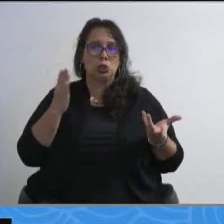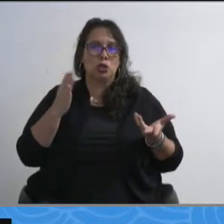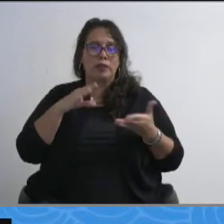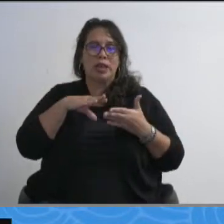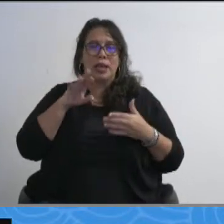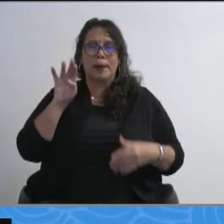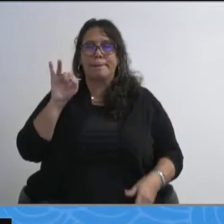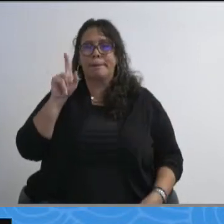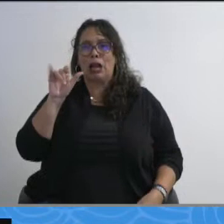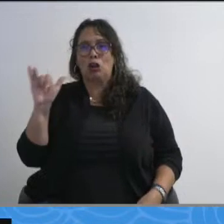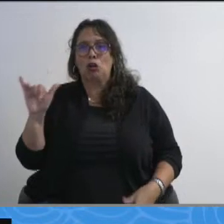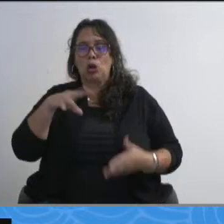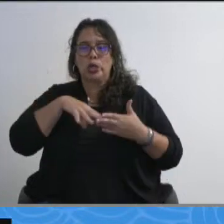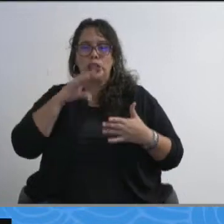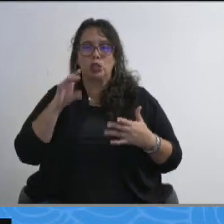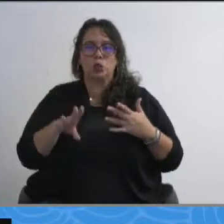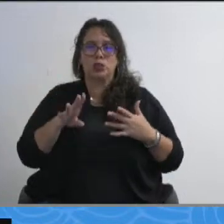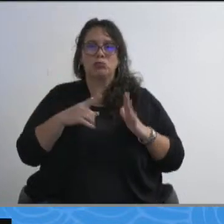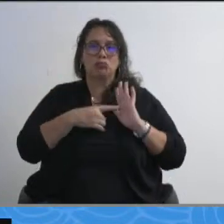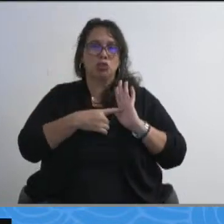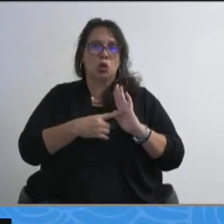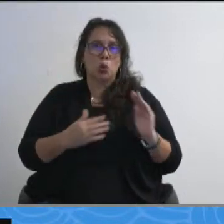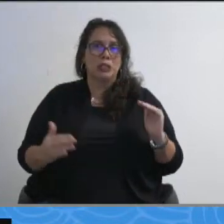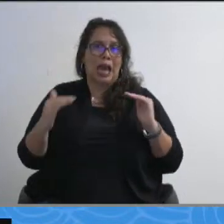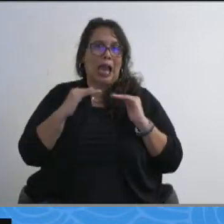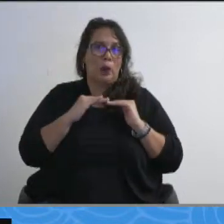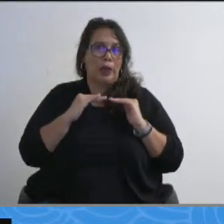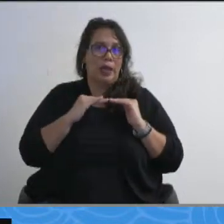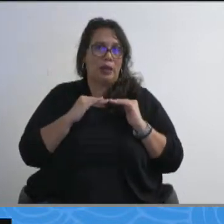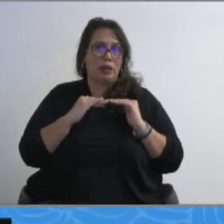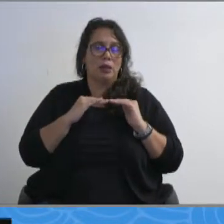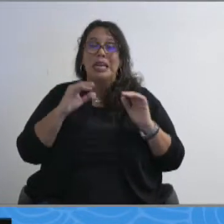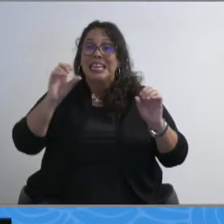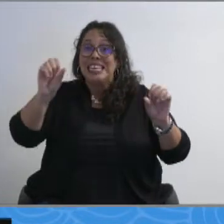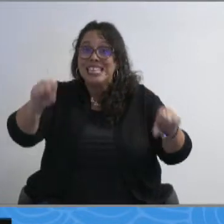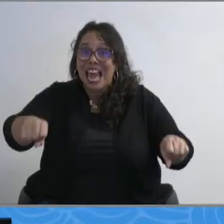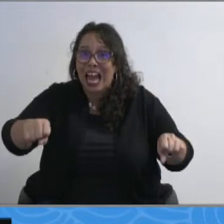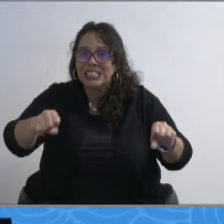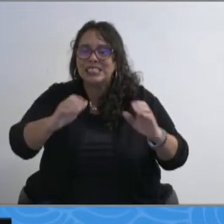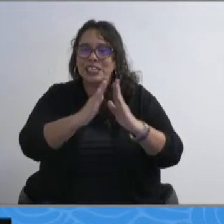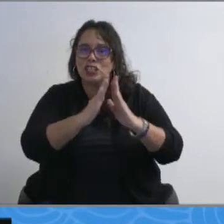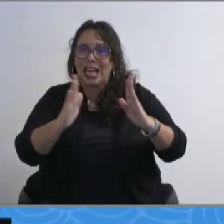Shows a lot of equity. Yes, there is a gap. So, we're not gonna diminish that gap.